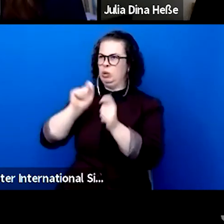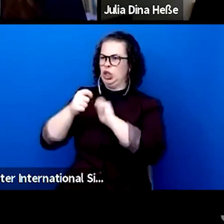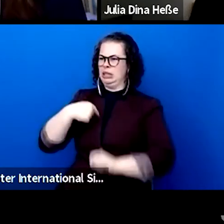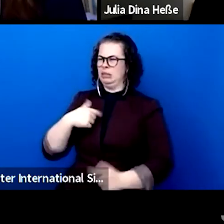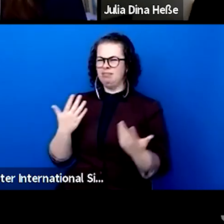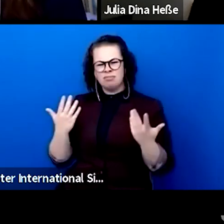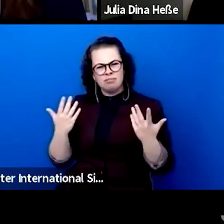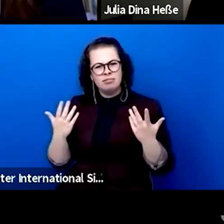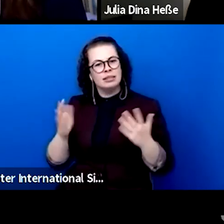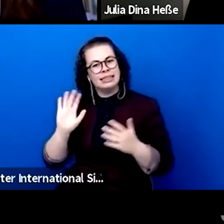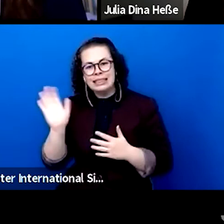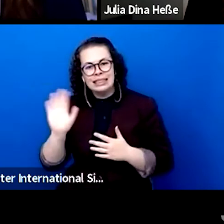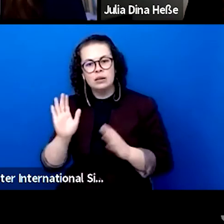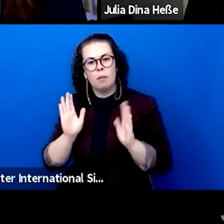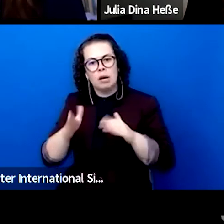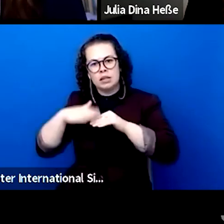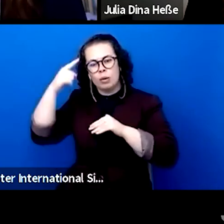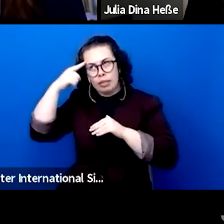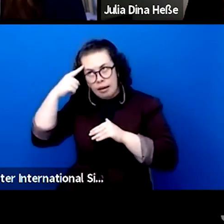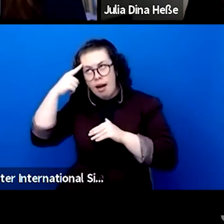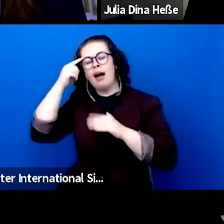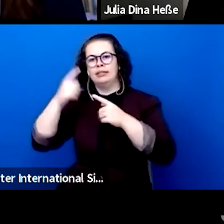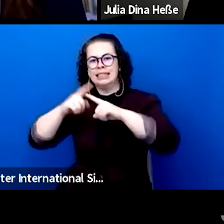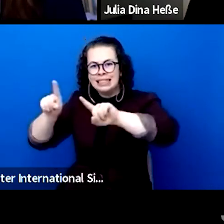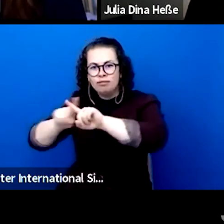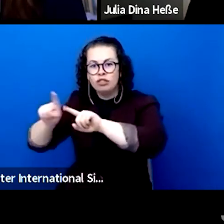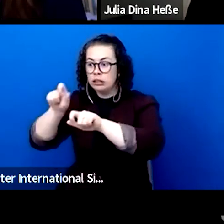we need to create those spaces and places and ways that the alternative ways